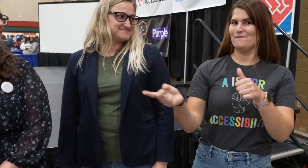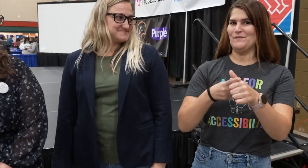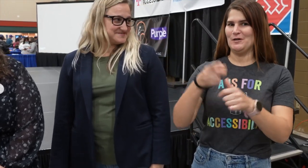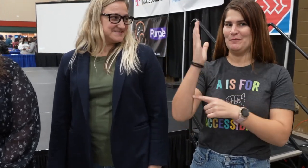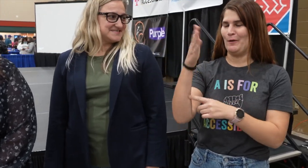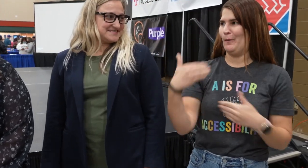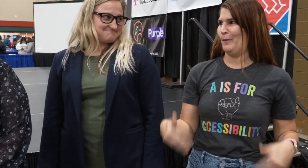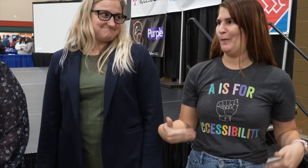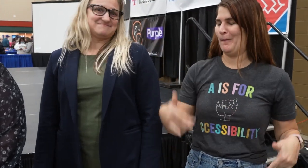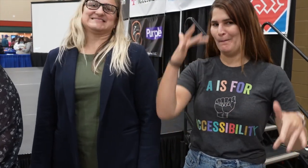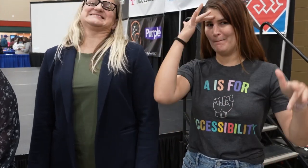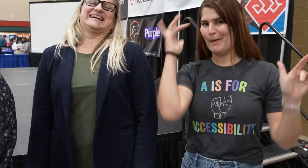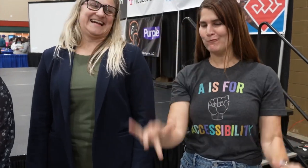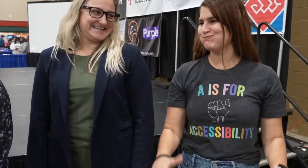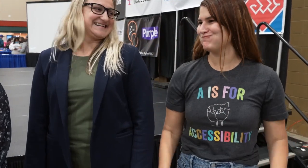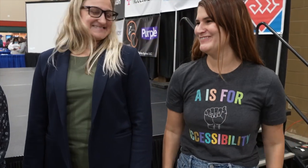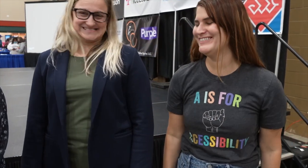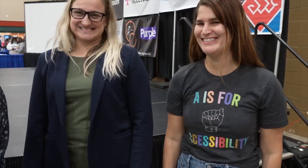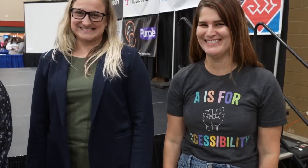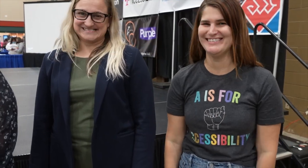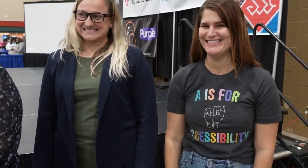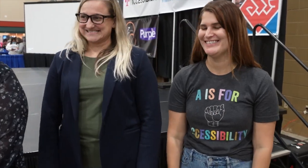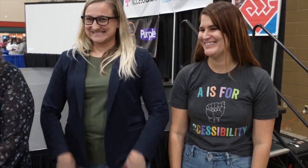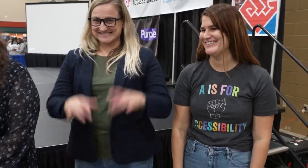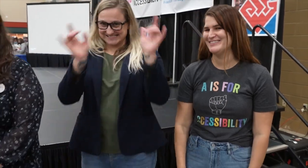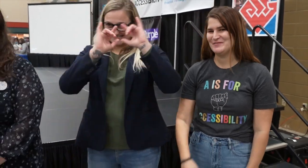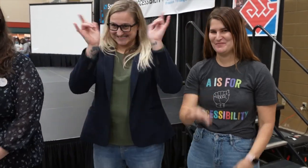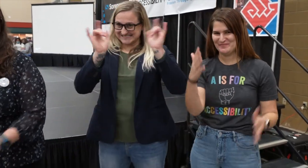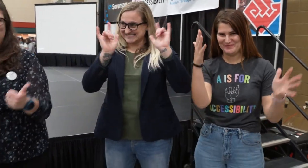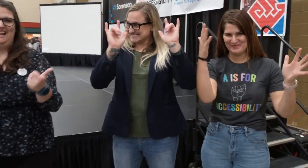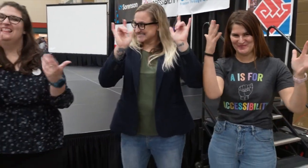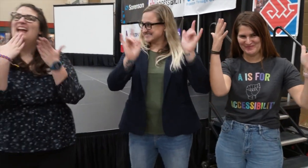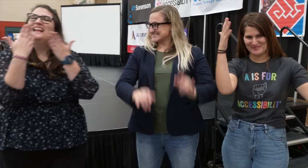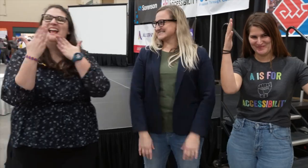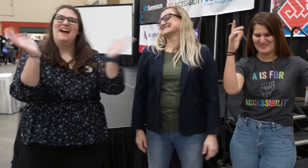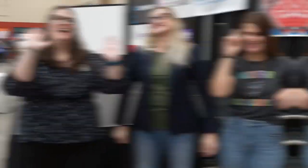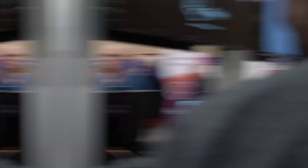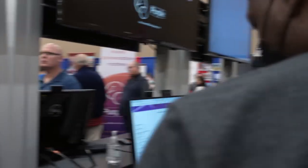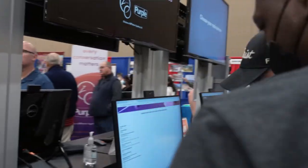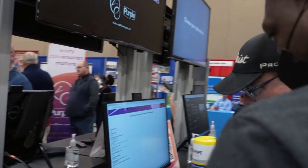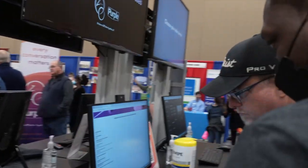I’m glad I’m done with my first time giving a presentation! Thank you!